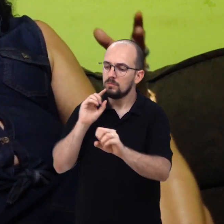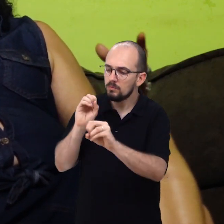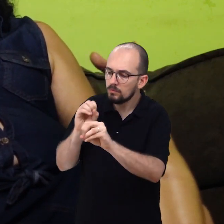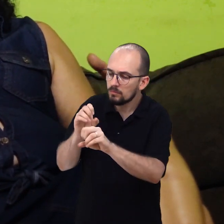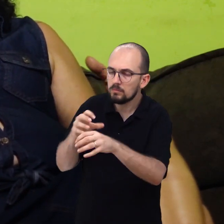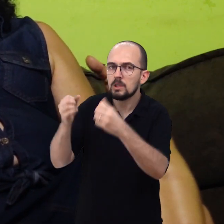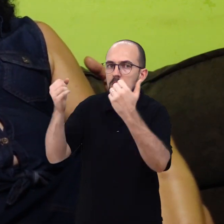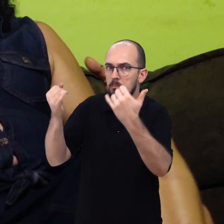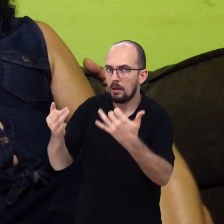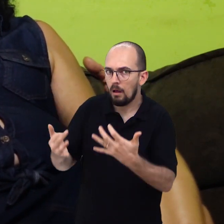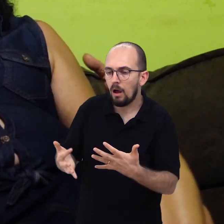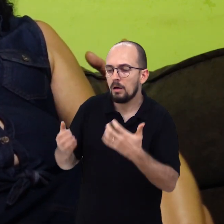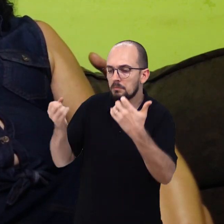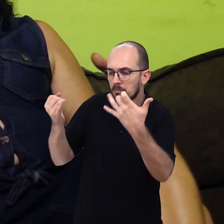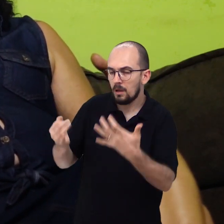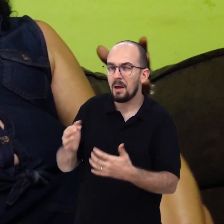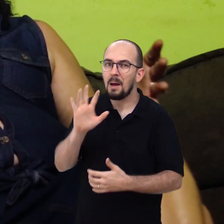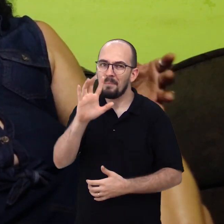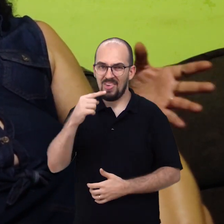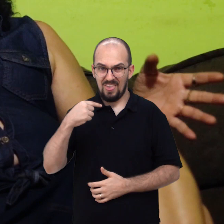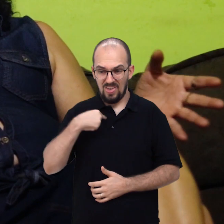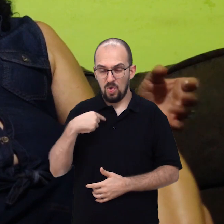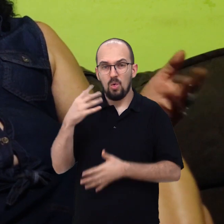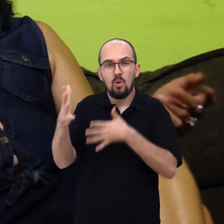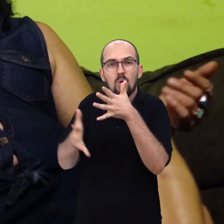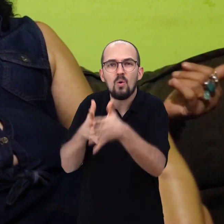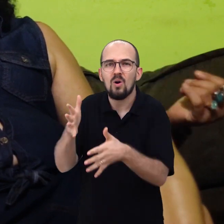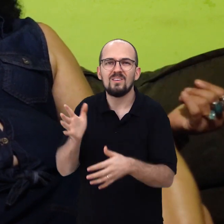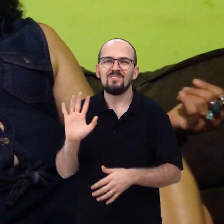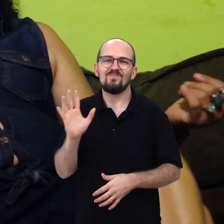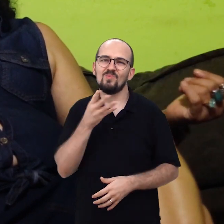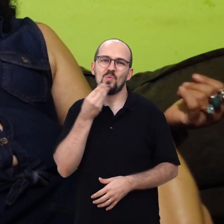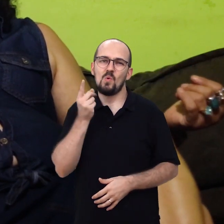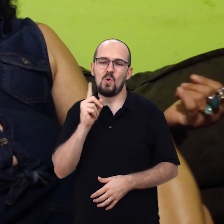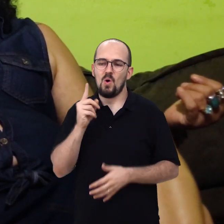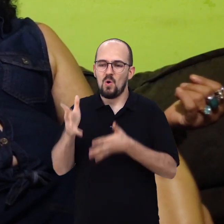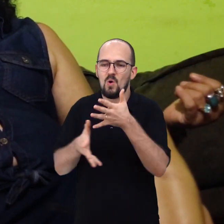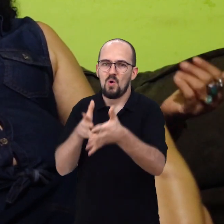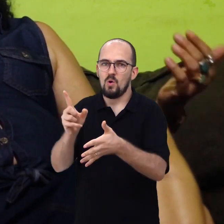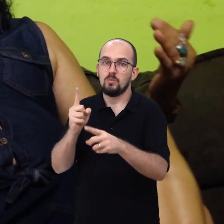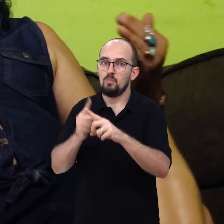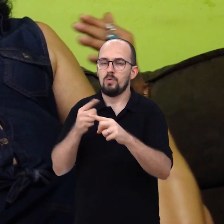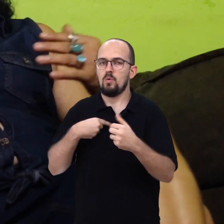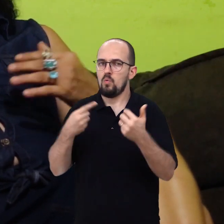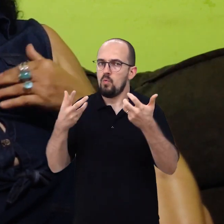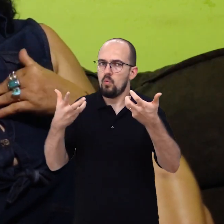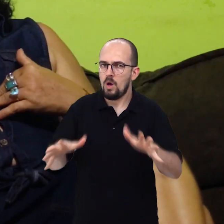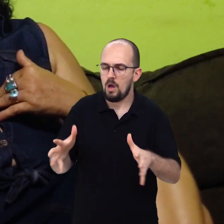Explain. For instance, I don't like to speak sign language with him but that's because I don't want to.